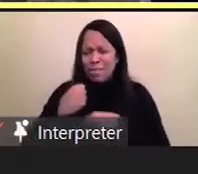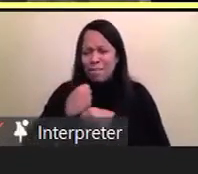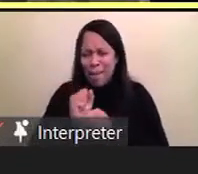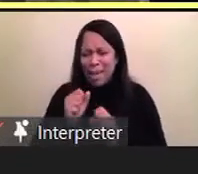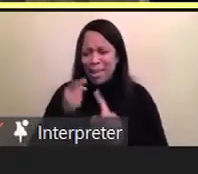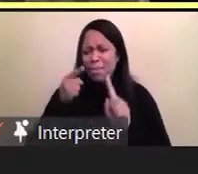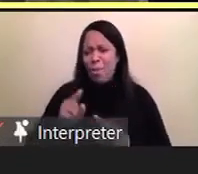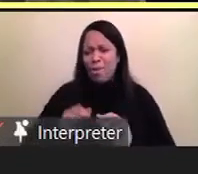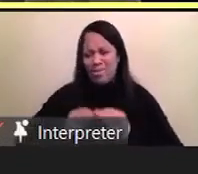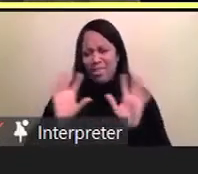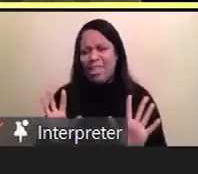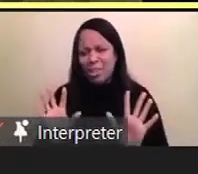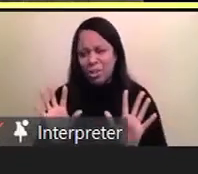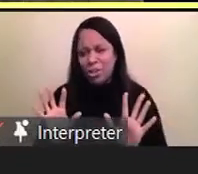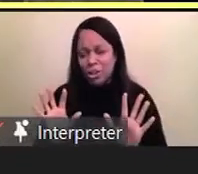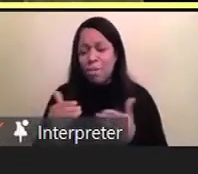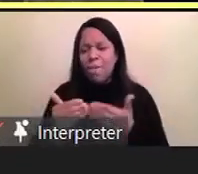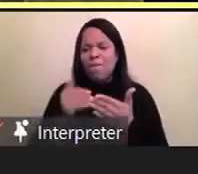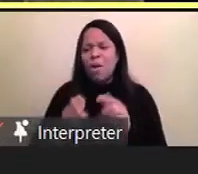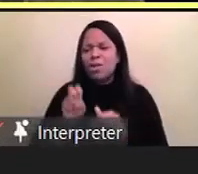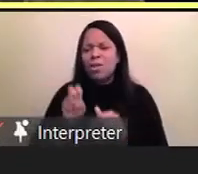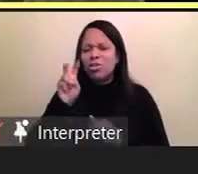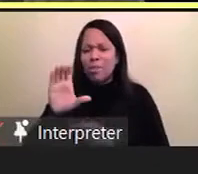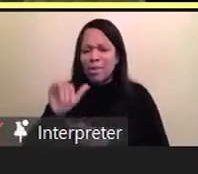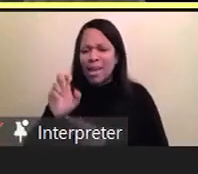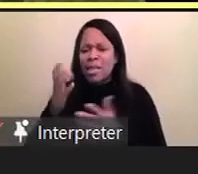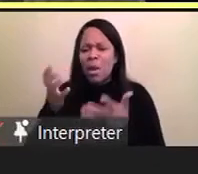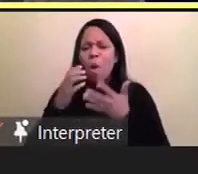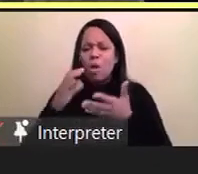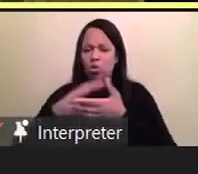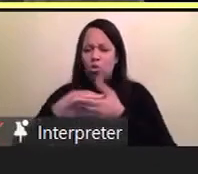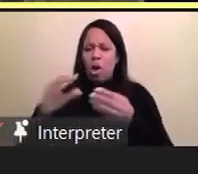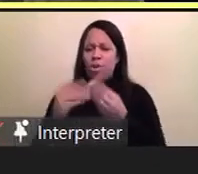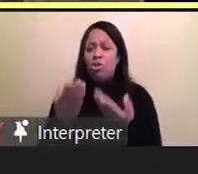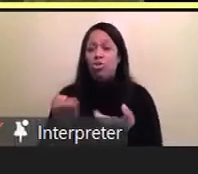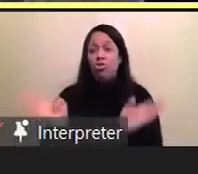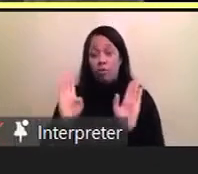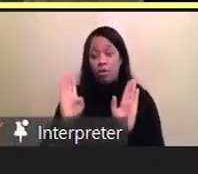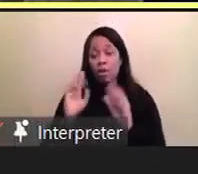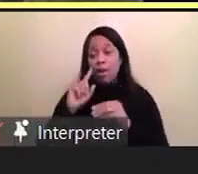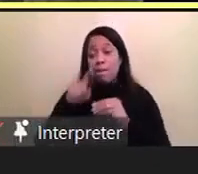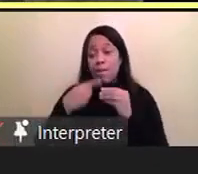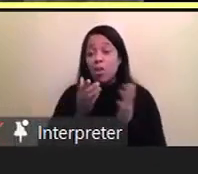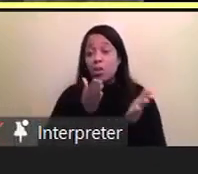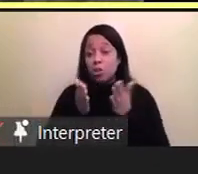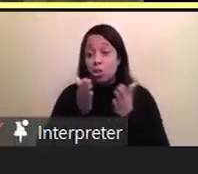Before I just jump into the case studies, I will make a general comment on some of the services that Adam talked about.